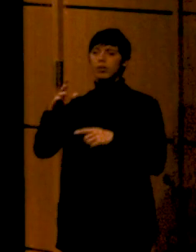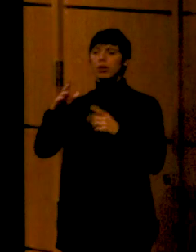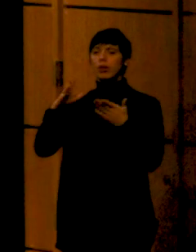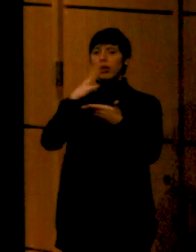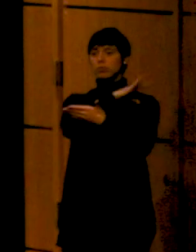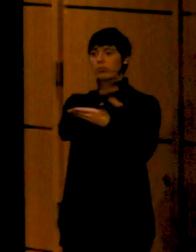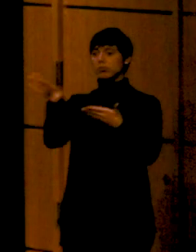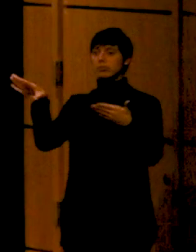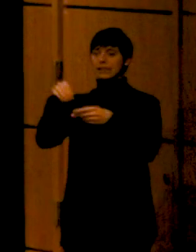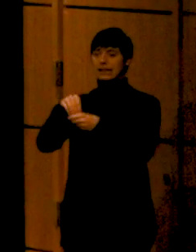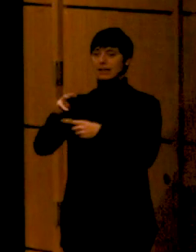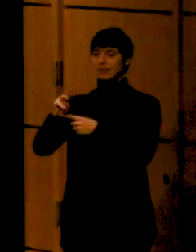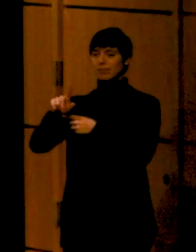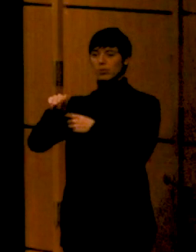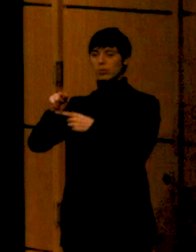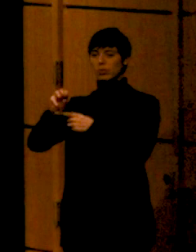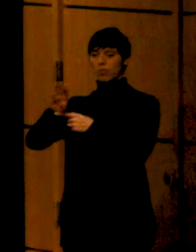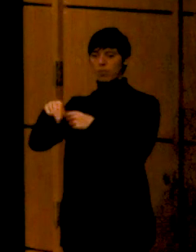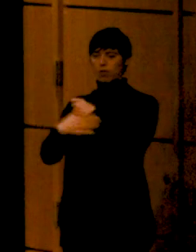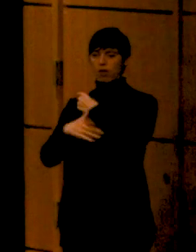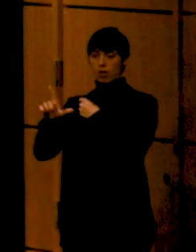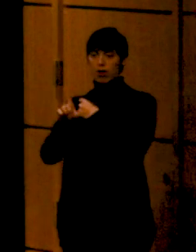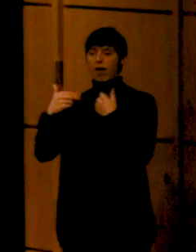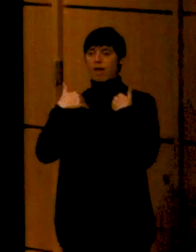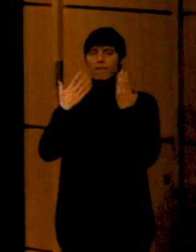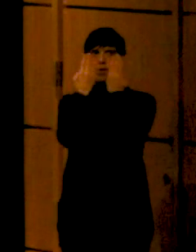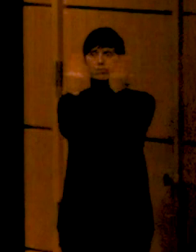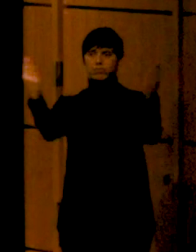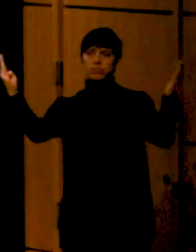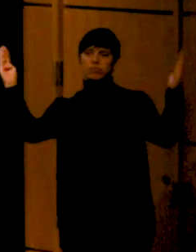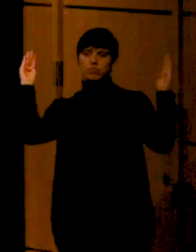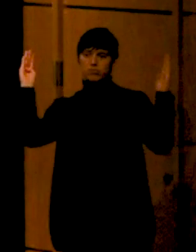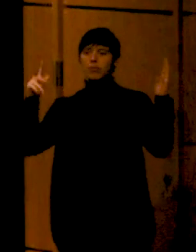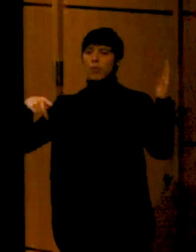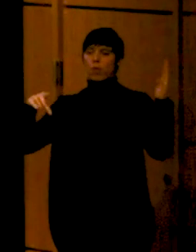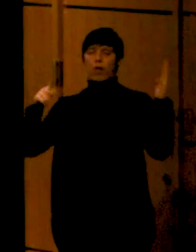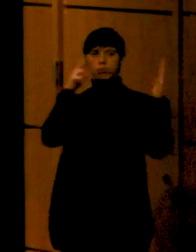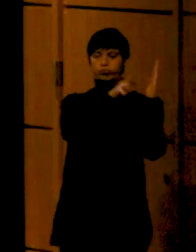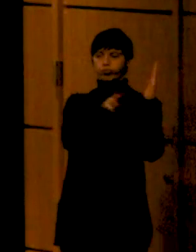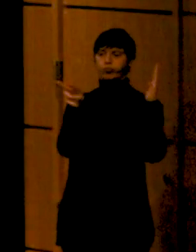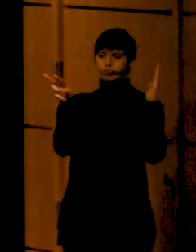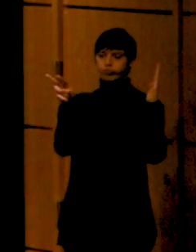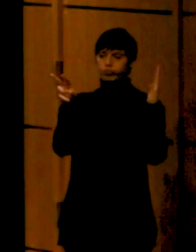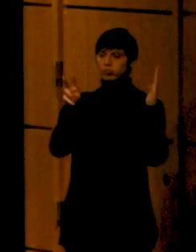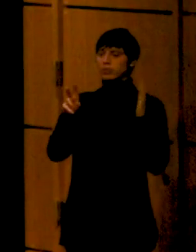County Library. And here George just has a wonderful time with the shape of that eruption plume echoing